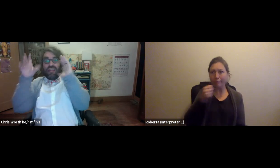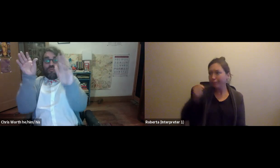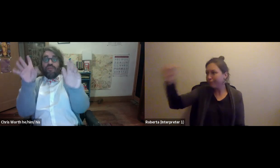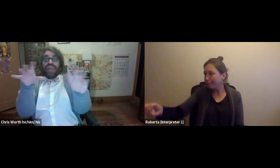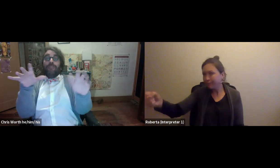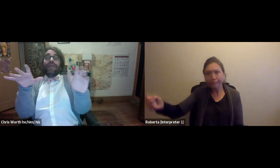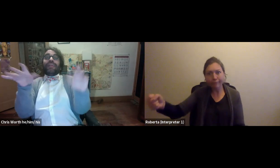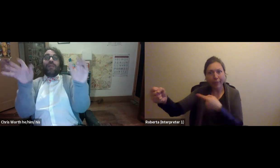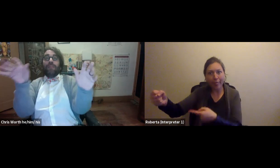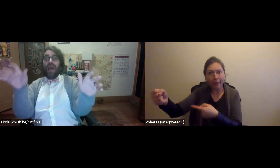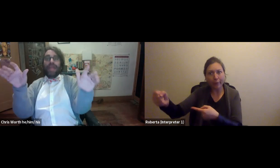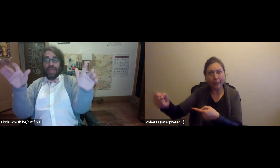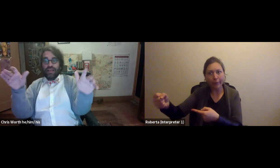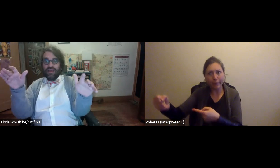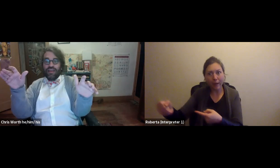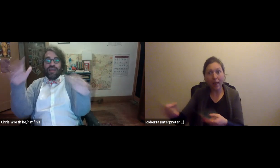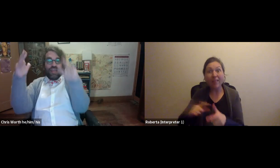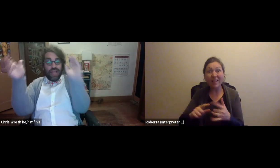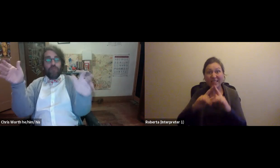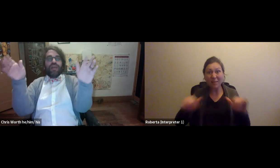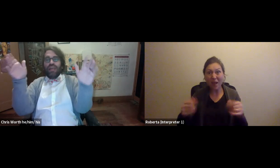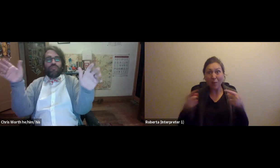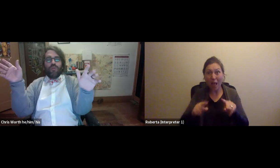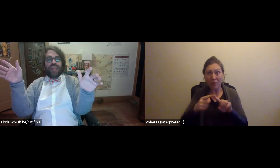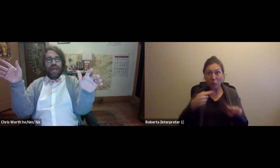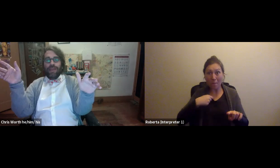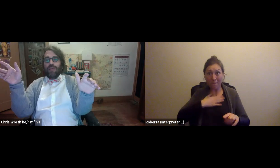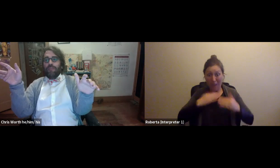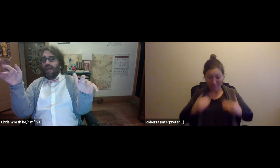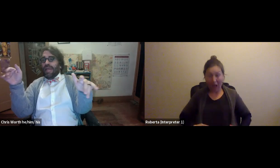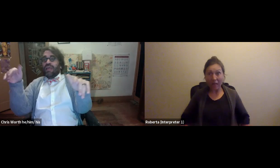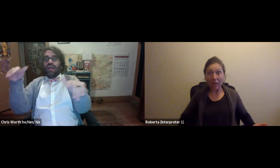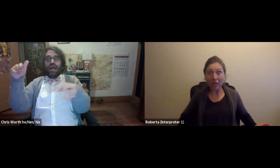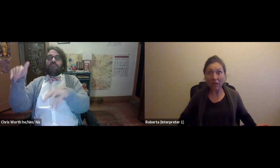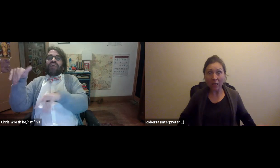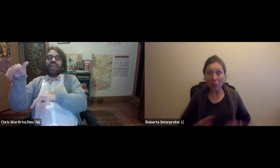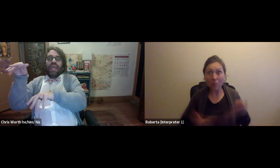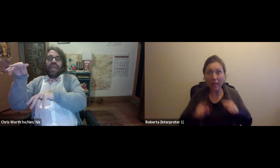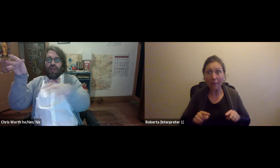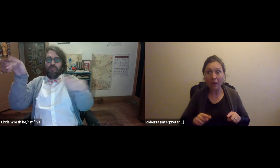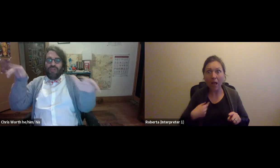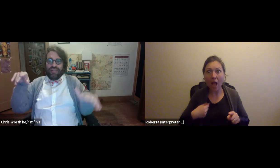what was happening with my body? Guess what was happening to my body? I was getting hair places